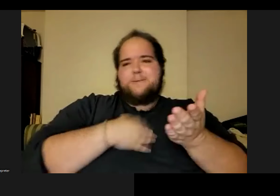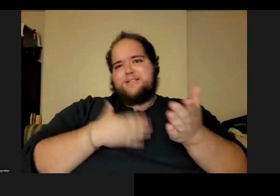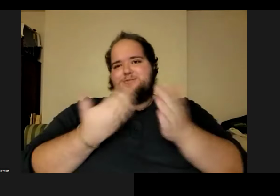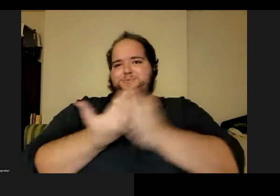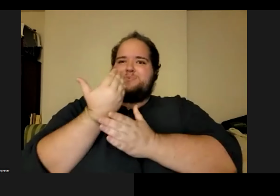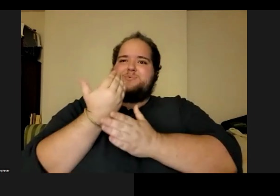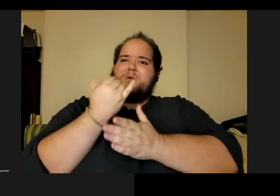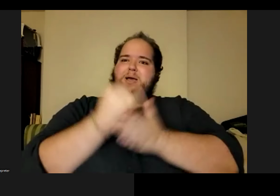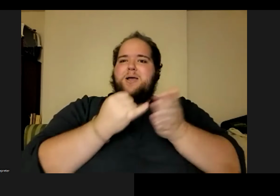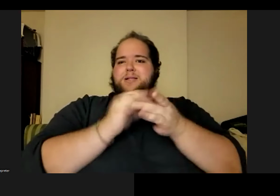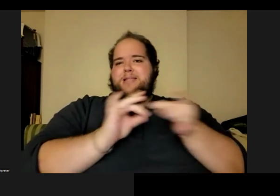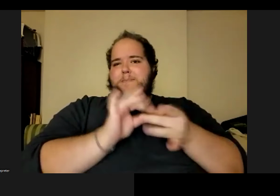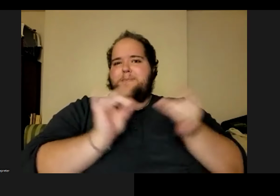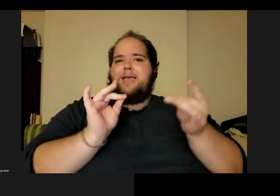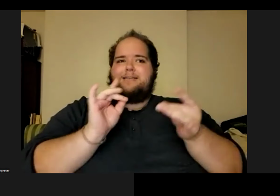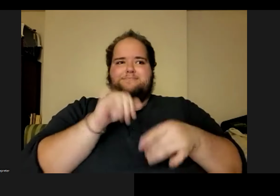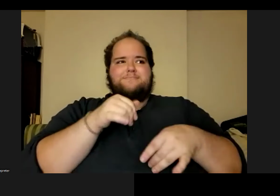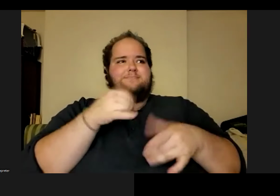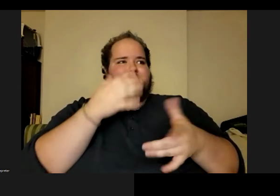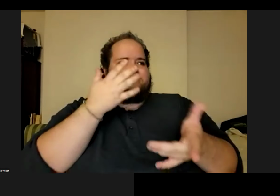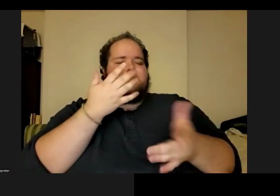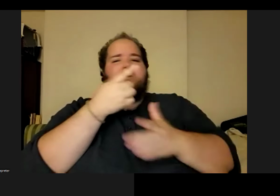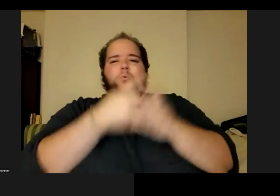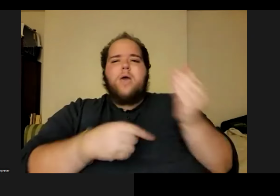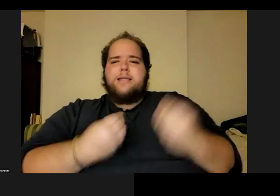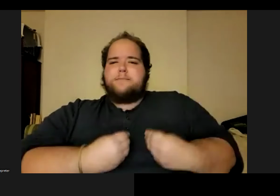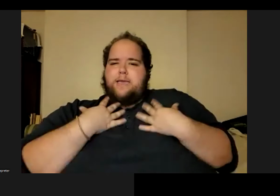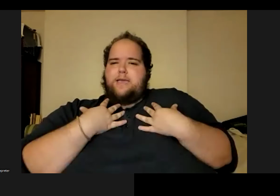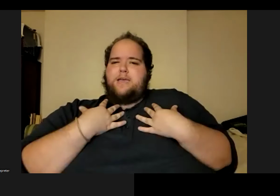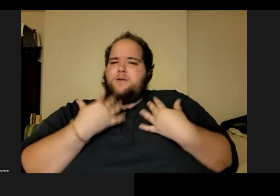What inspires me to do this? What's the driving force behind it kind of thing?